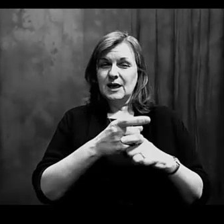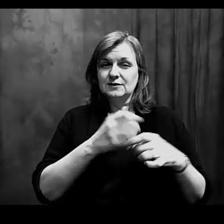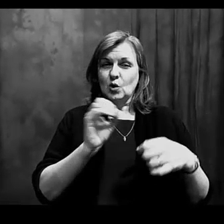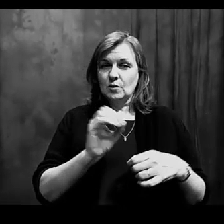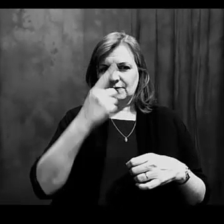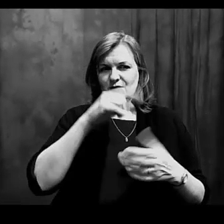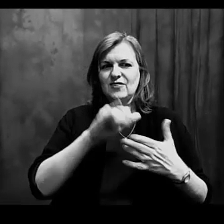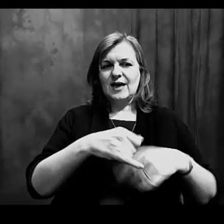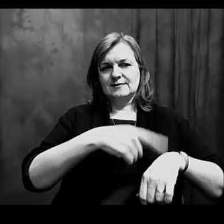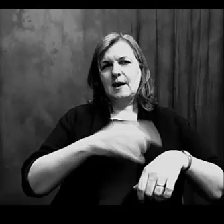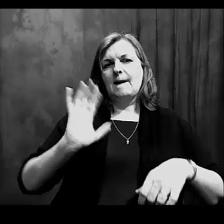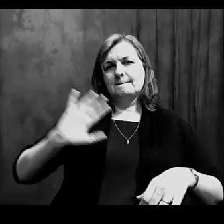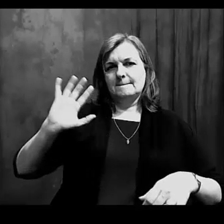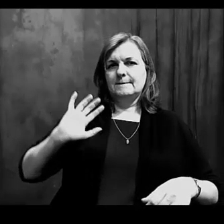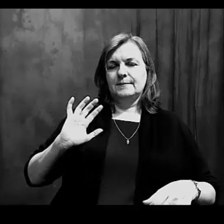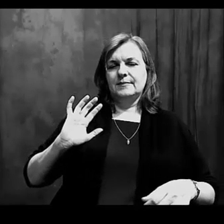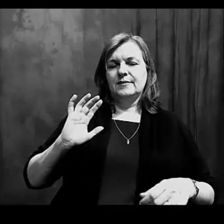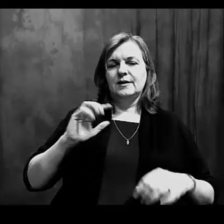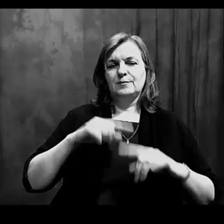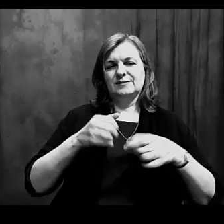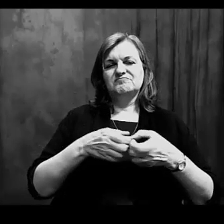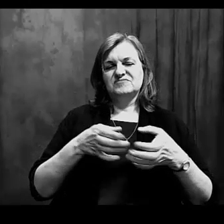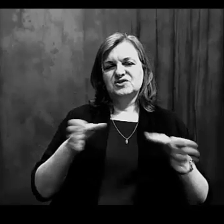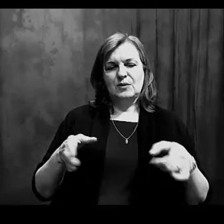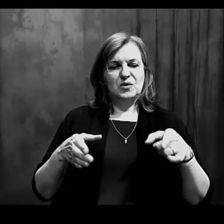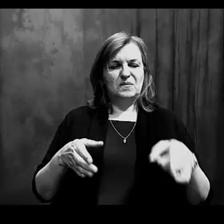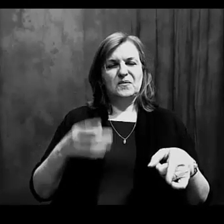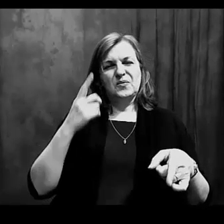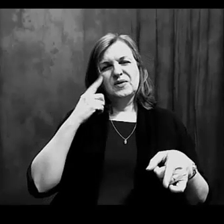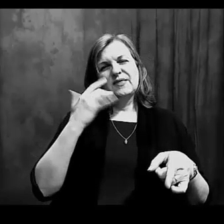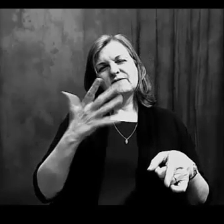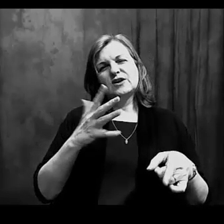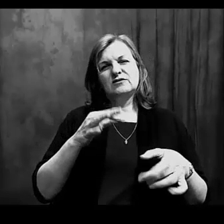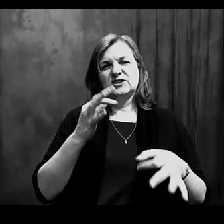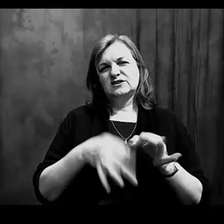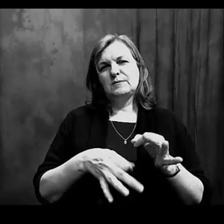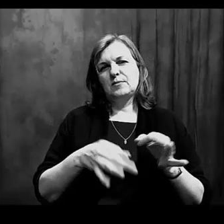complex organisms for their time but in general we would think about them still being